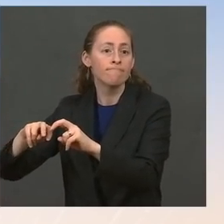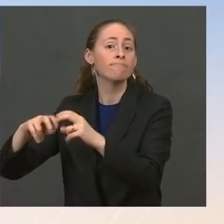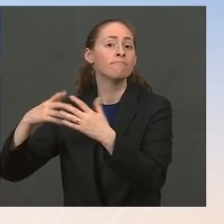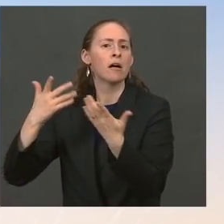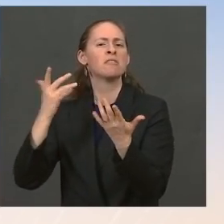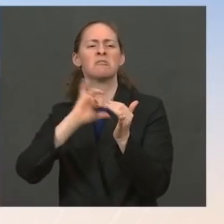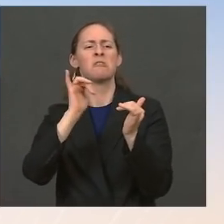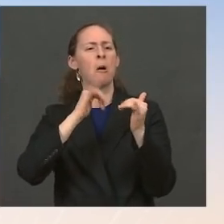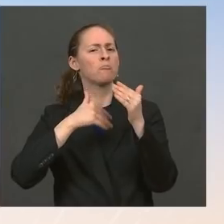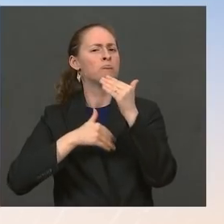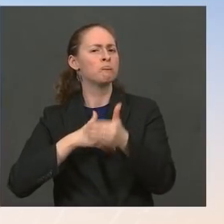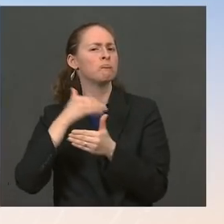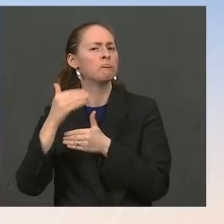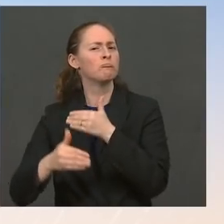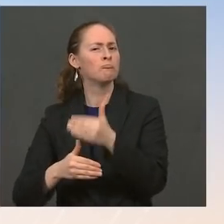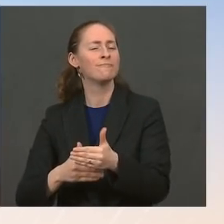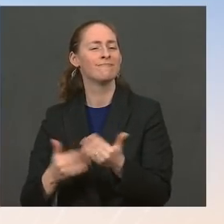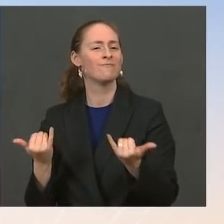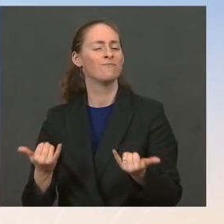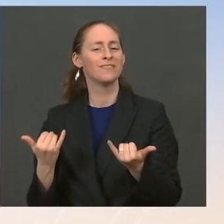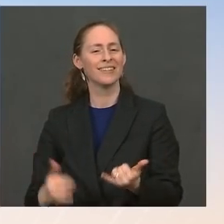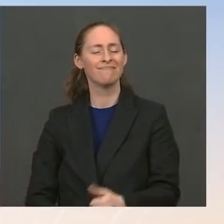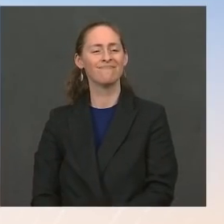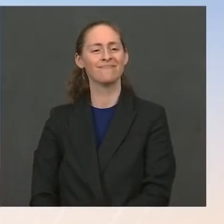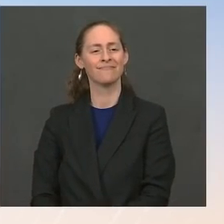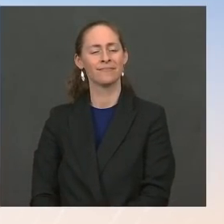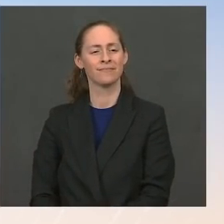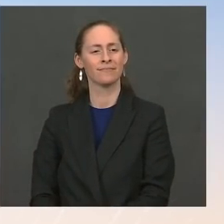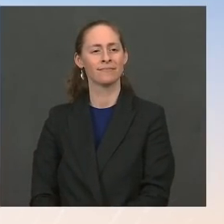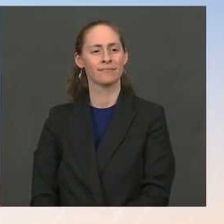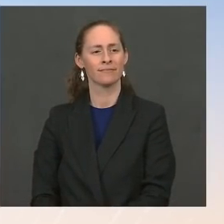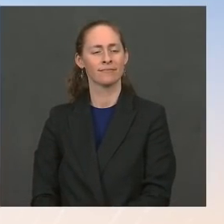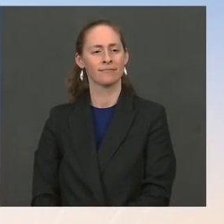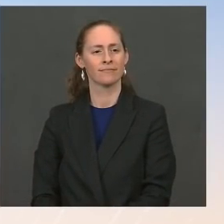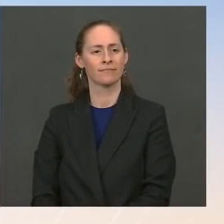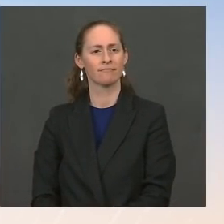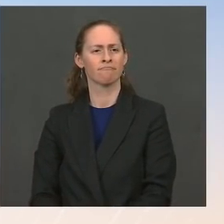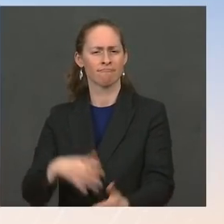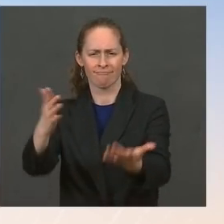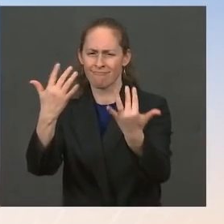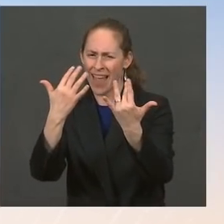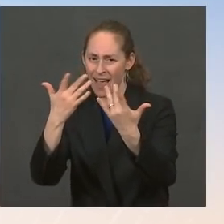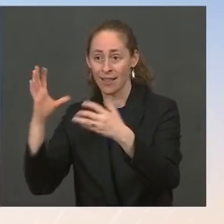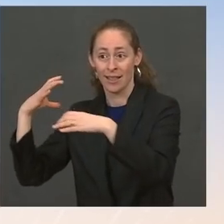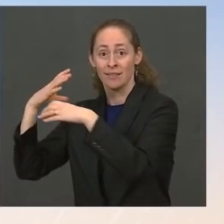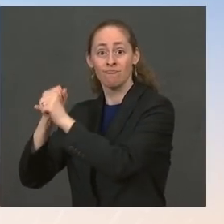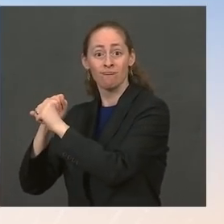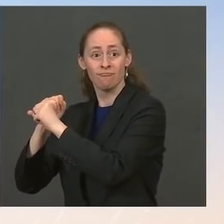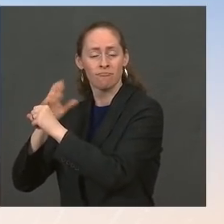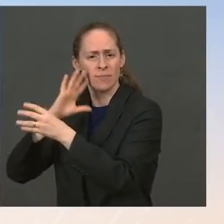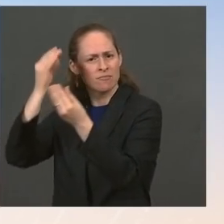And the comprehensive summary that we put out this afternoon will have, certainly, an overview of the --